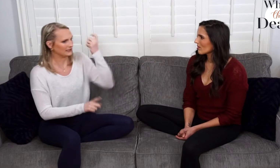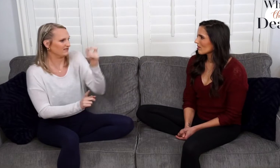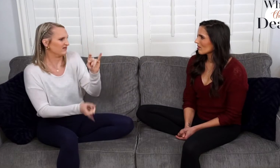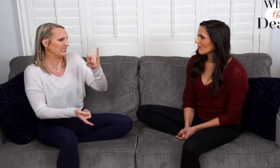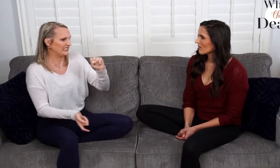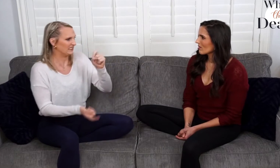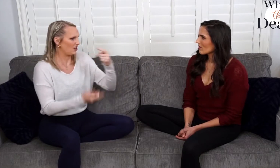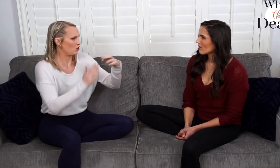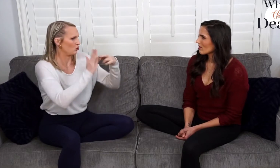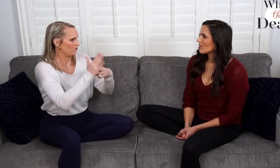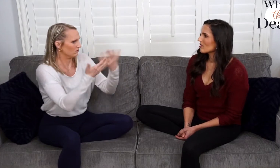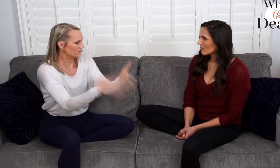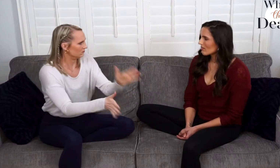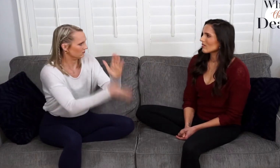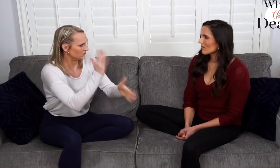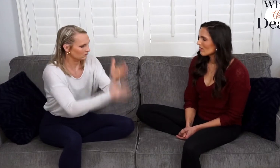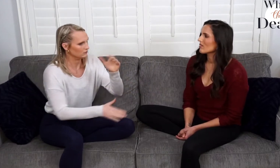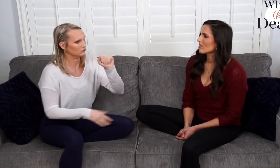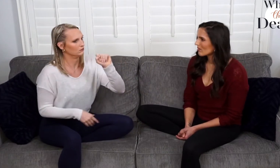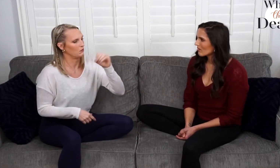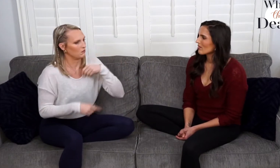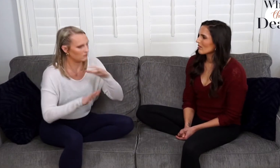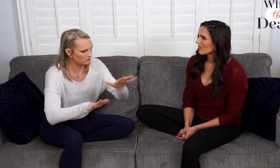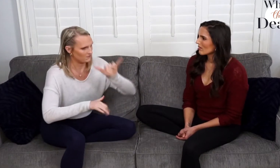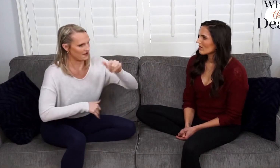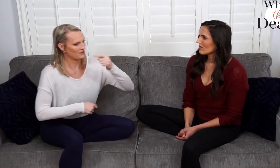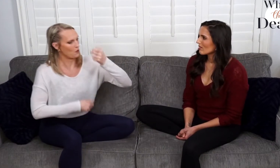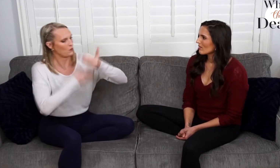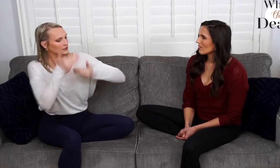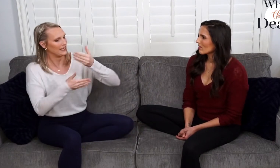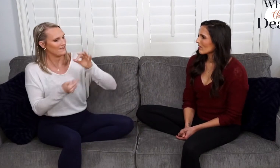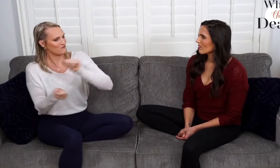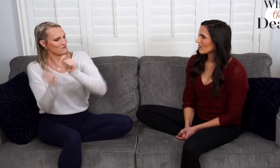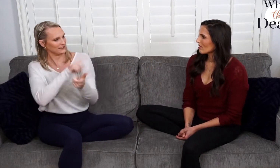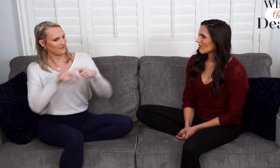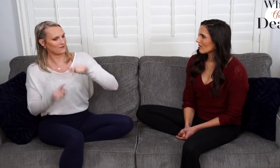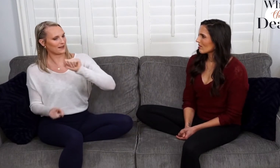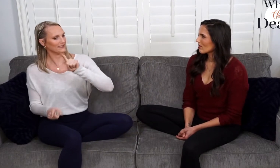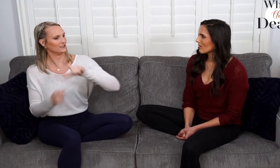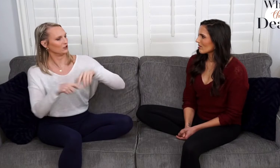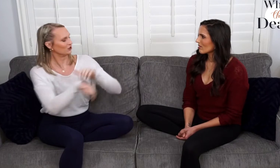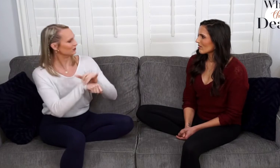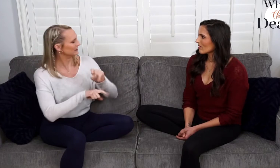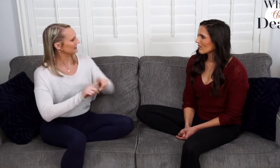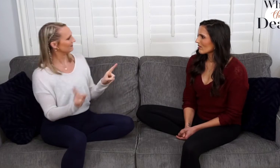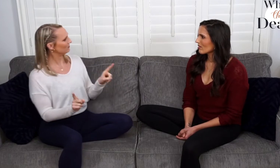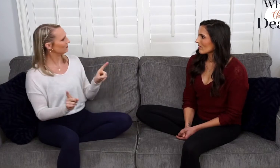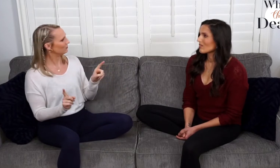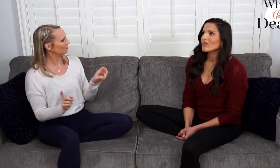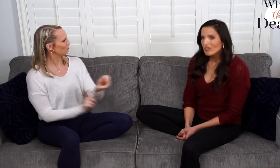that's just the rule and so be it.” So the process of translating from ASL to English is a totally